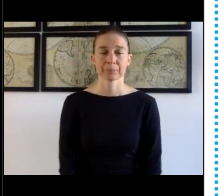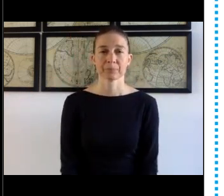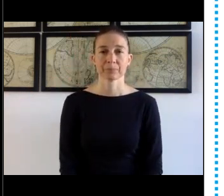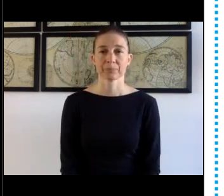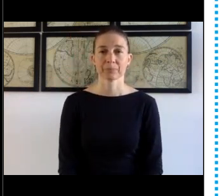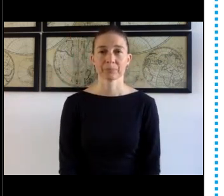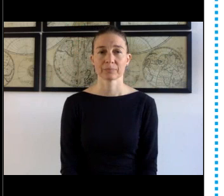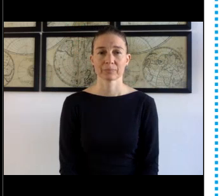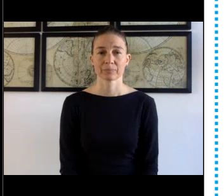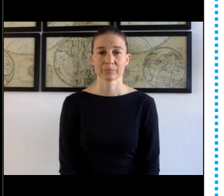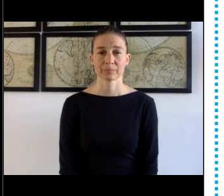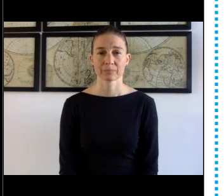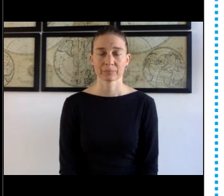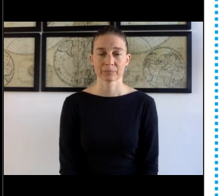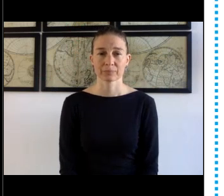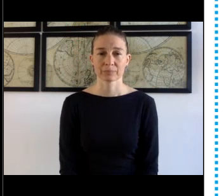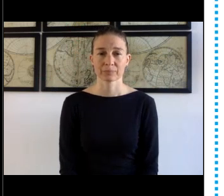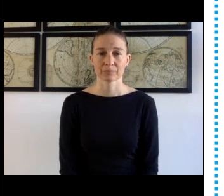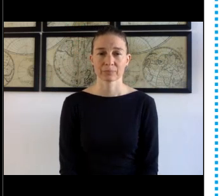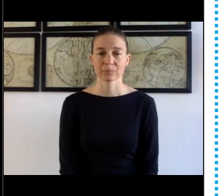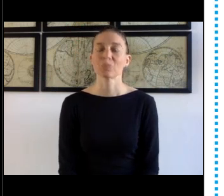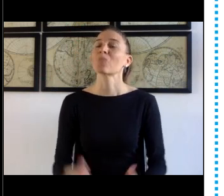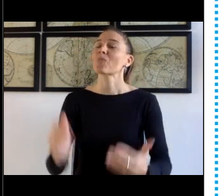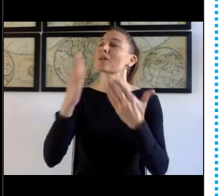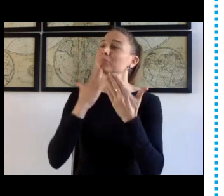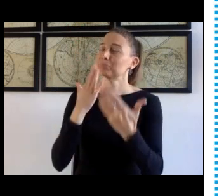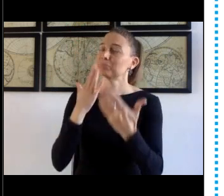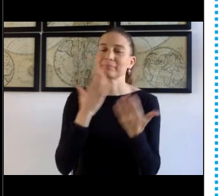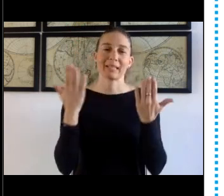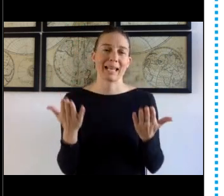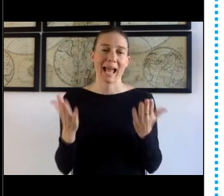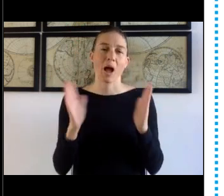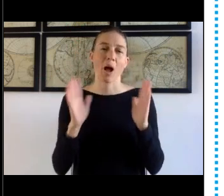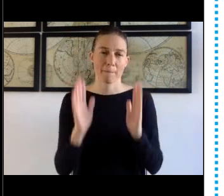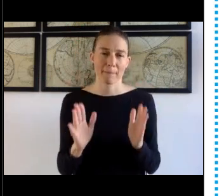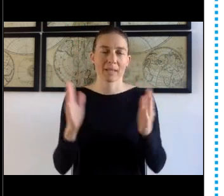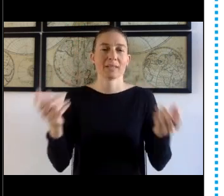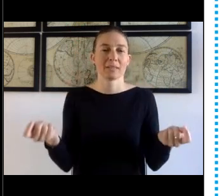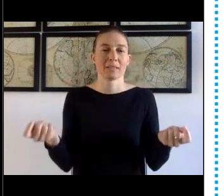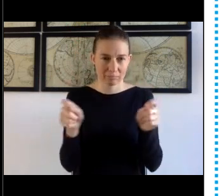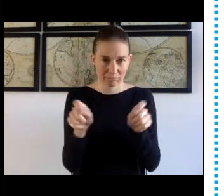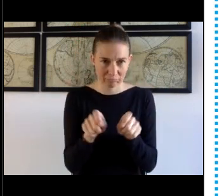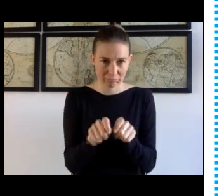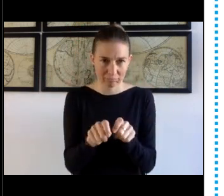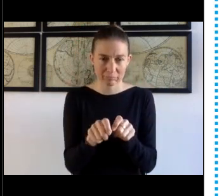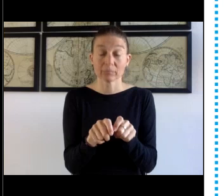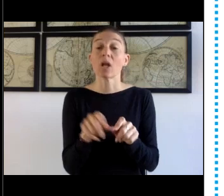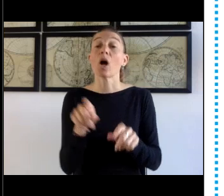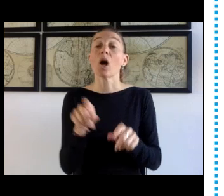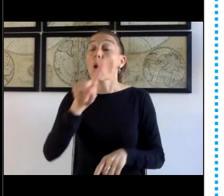ANDRÉ: Thank you so much. We have to finish now. I took note of the questions that we weren't able to answer